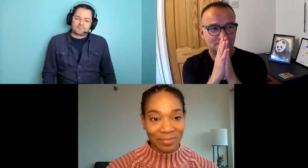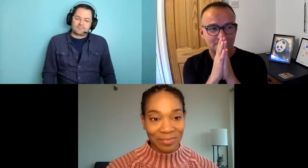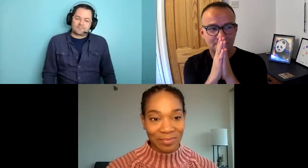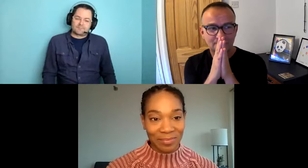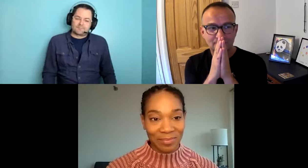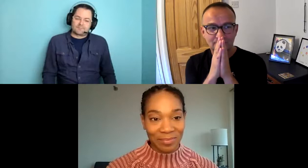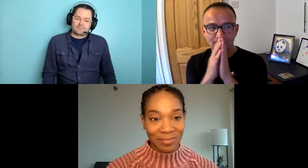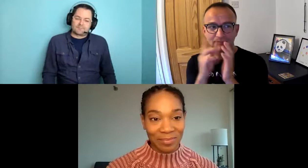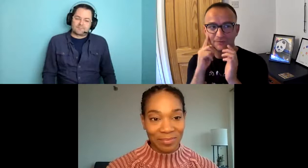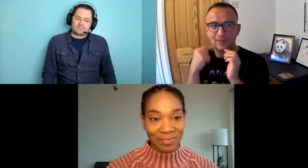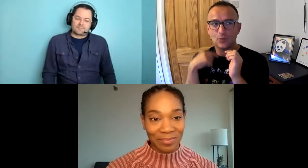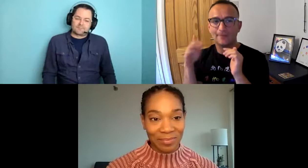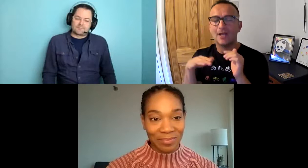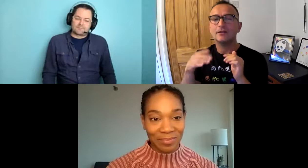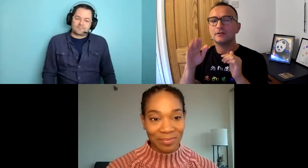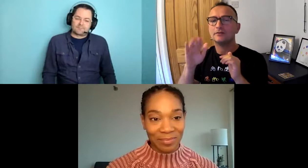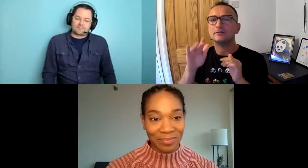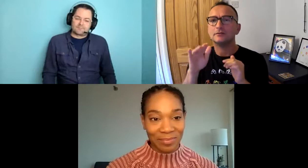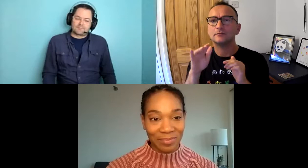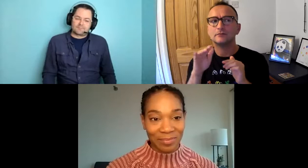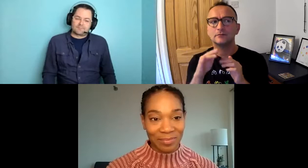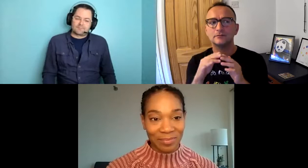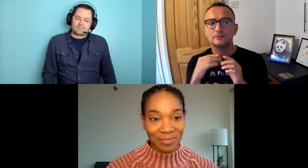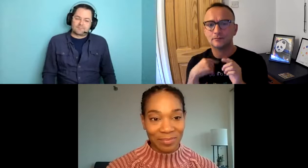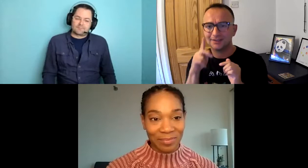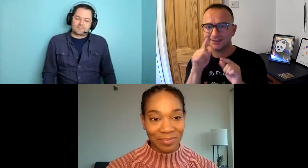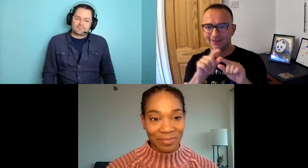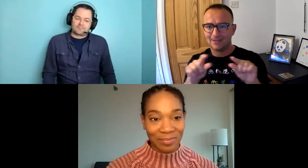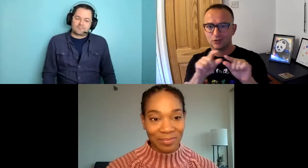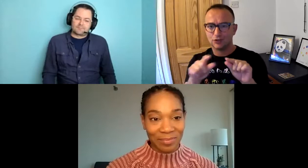like when we talk about Sign_Language and its so